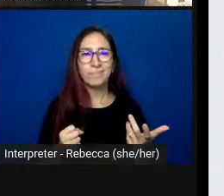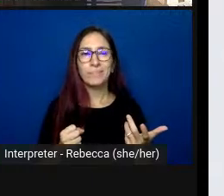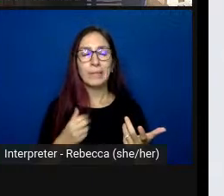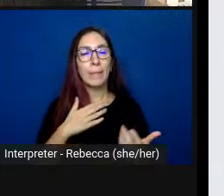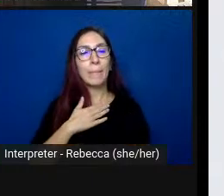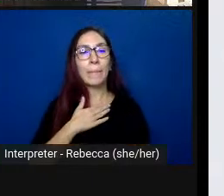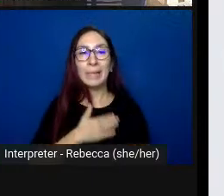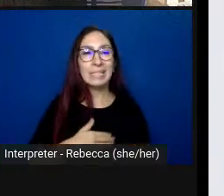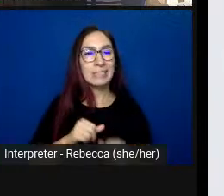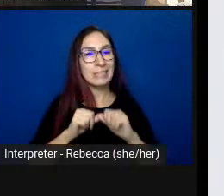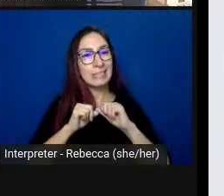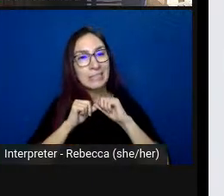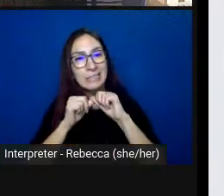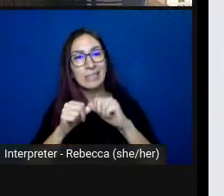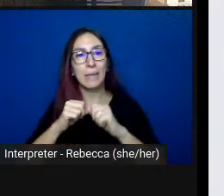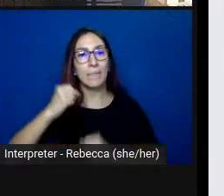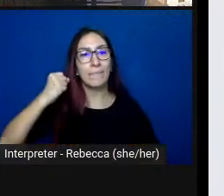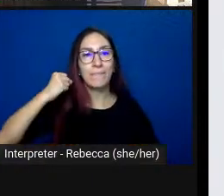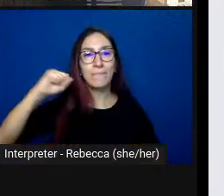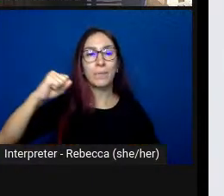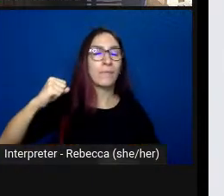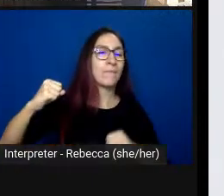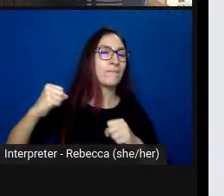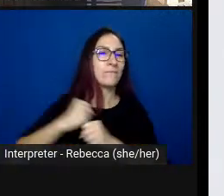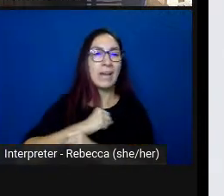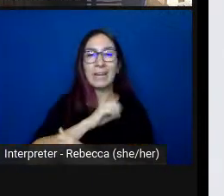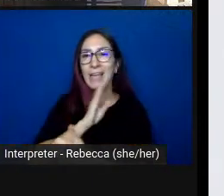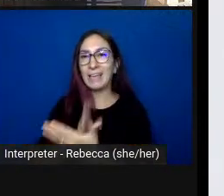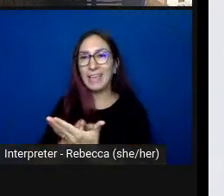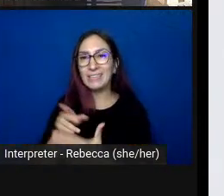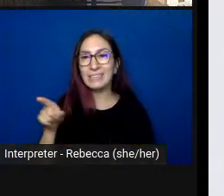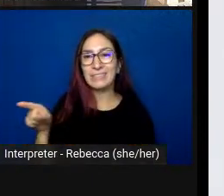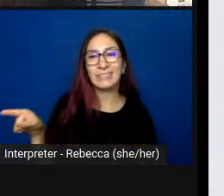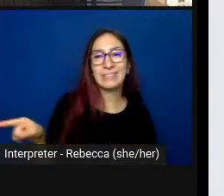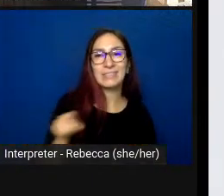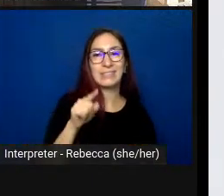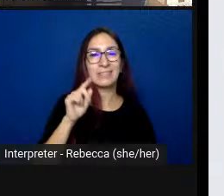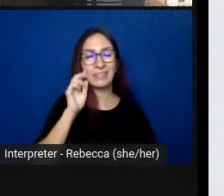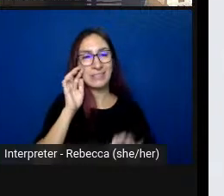as a community don't have that much strength but please keep